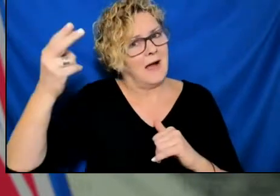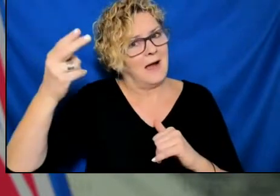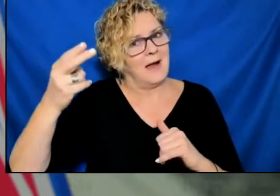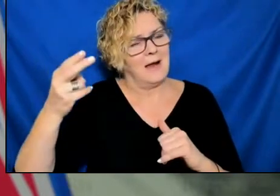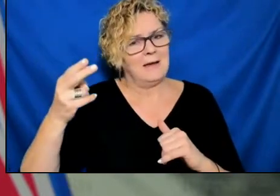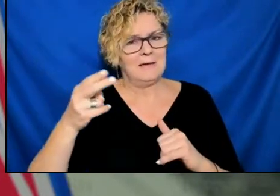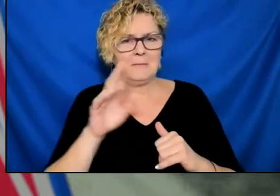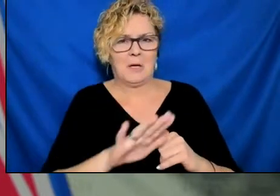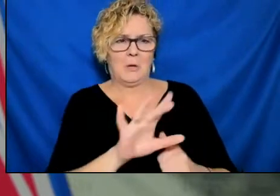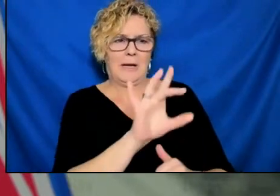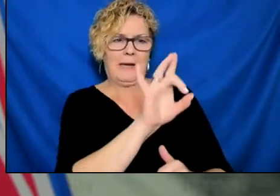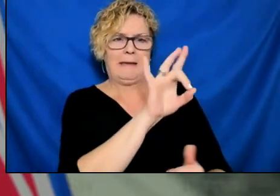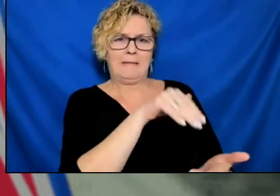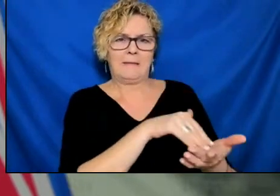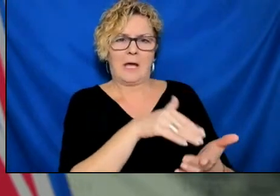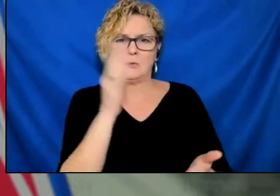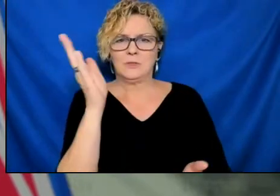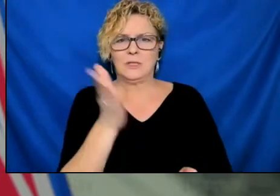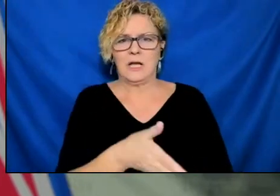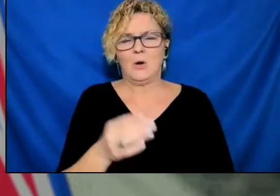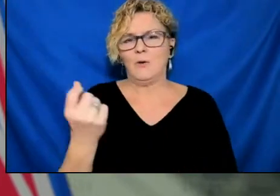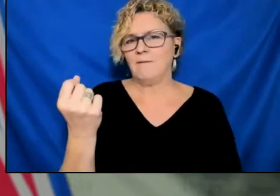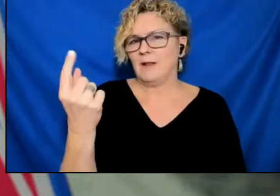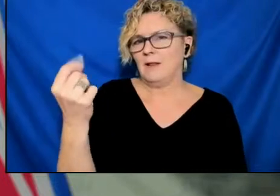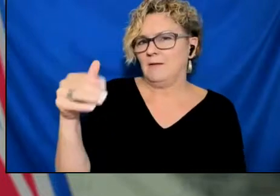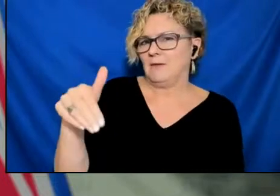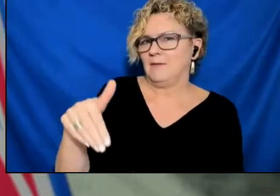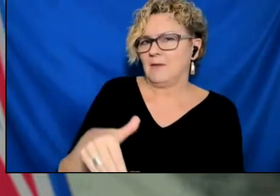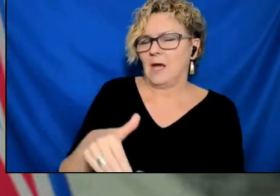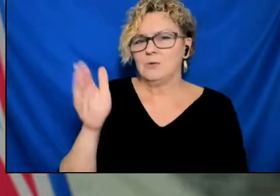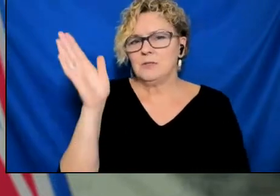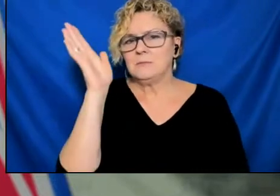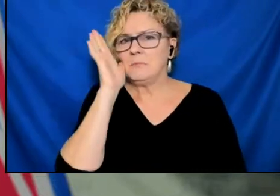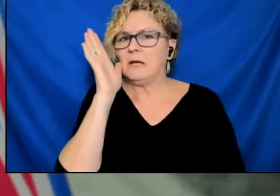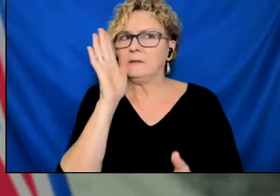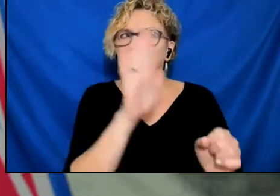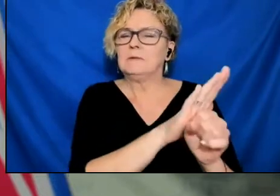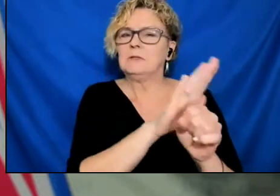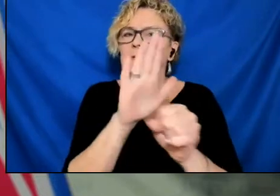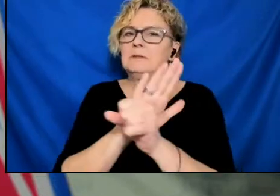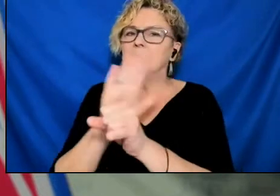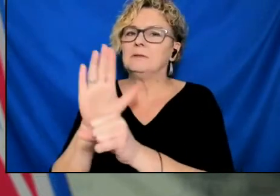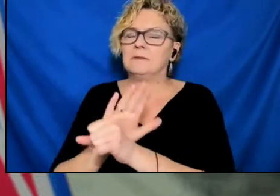number. And our challenge is to ensure